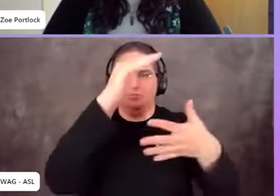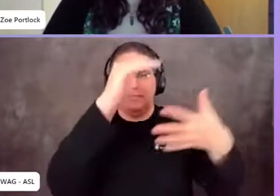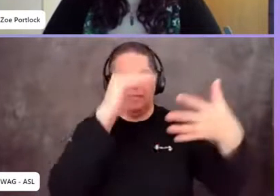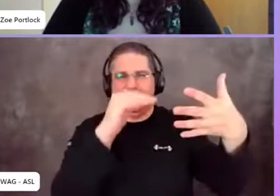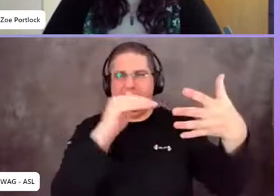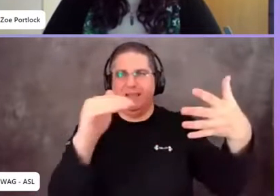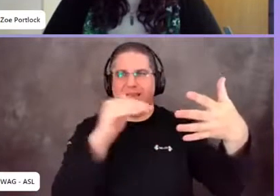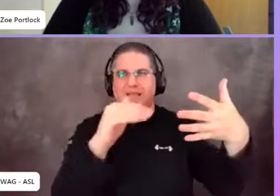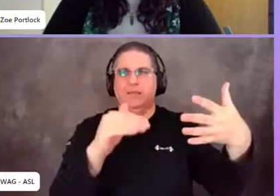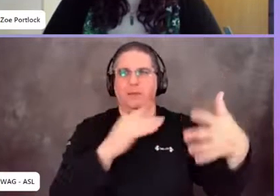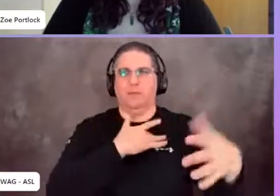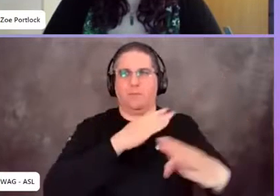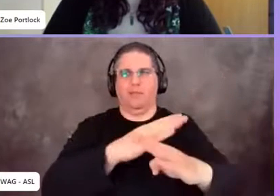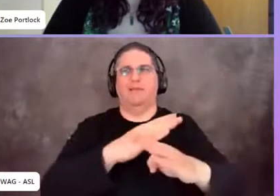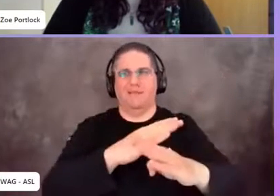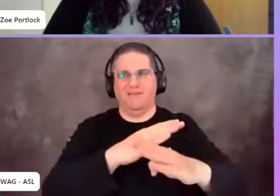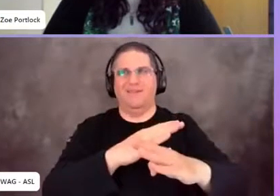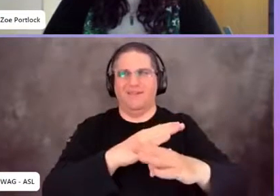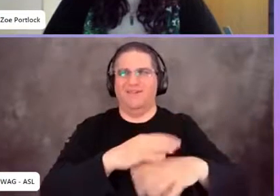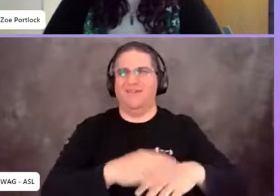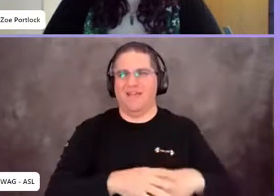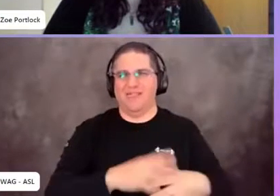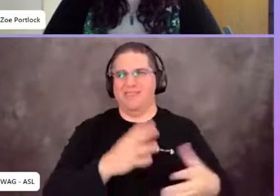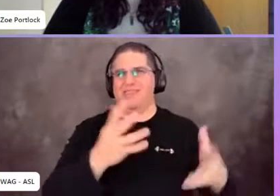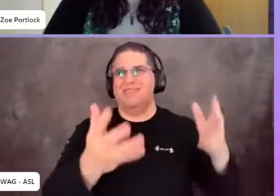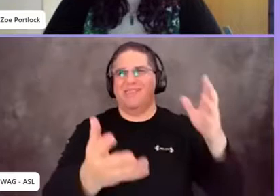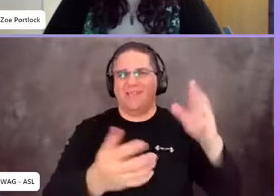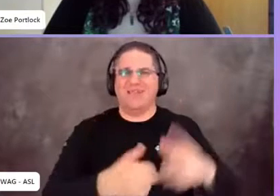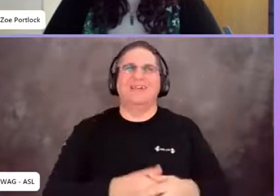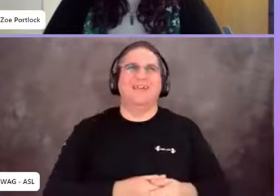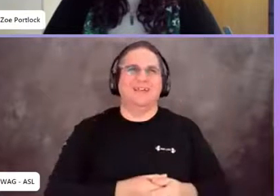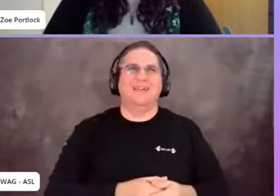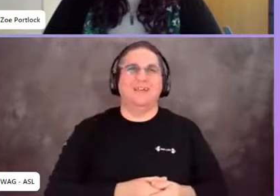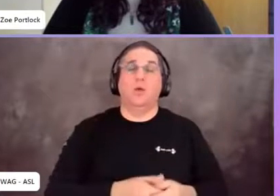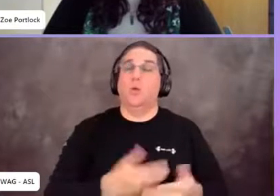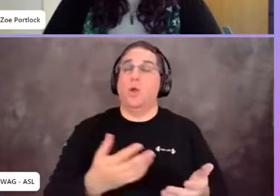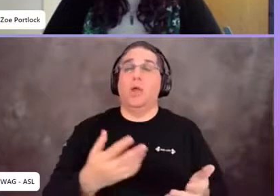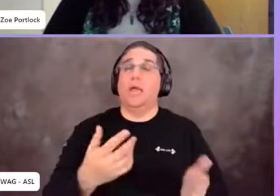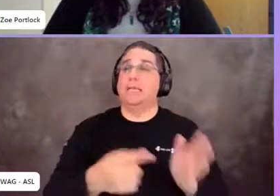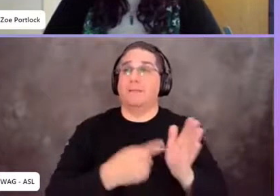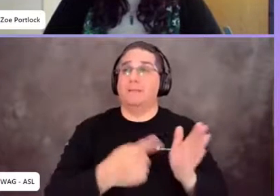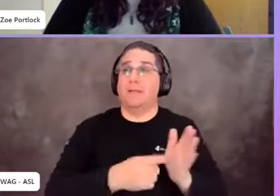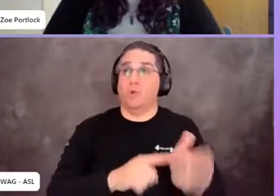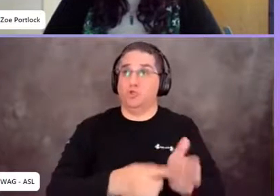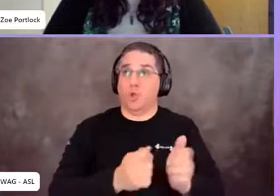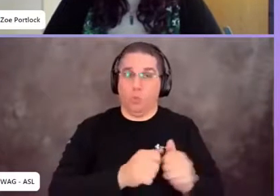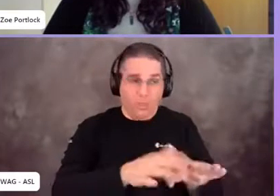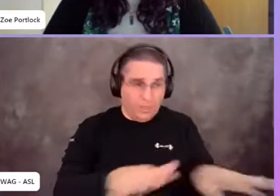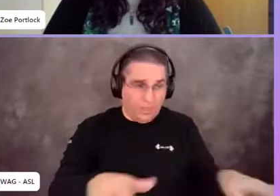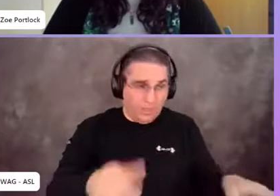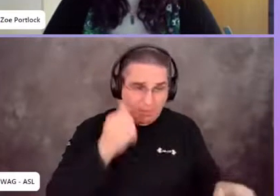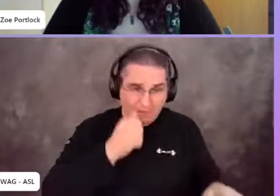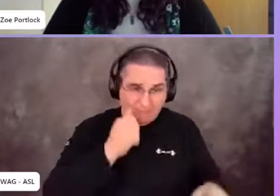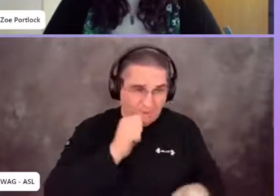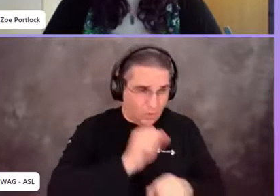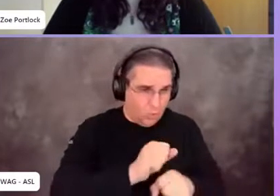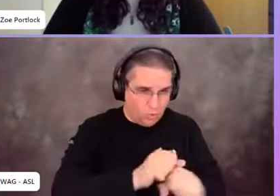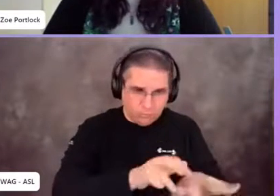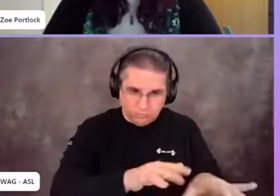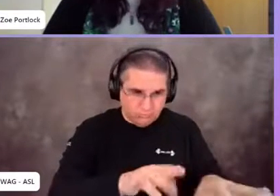disability. They might be extremely on board, but middle management gets in the way. There's also times where